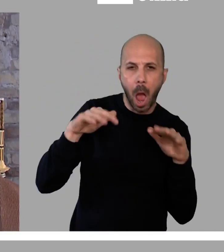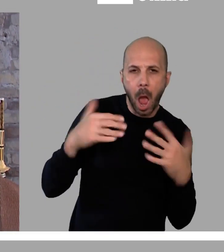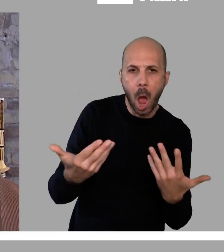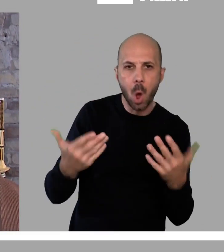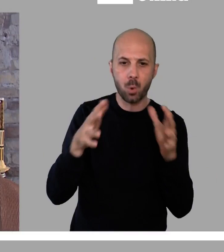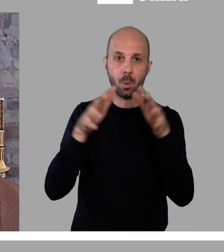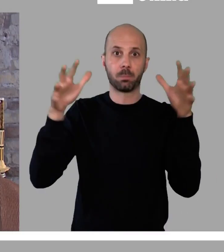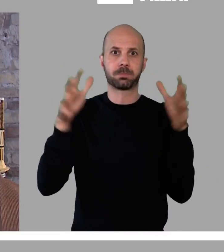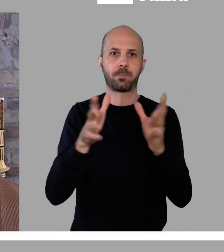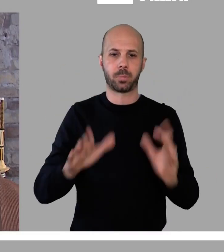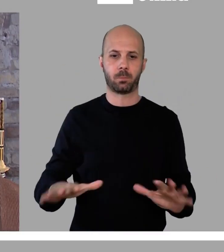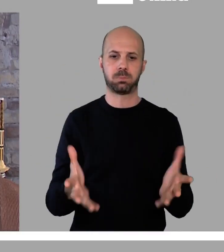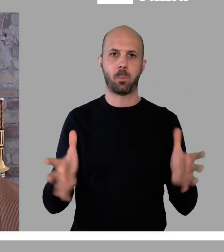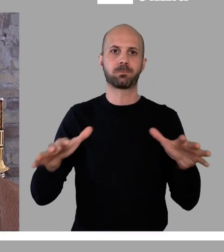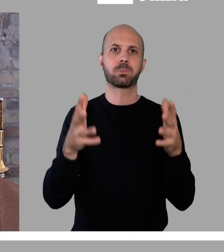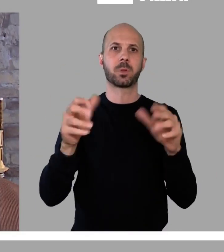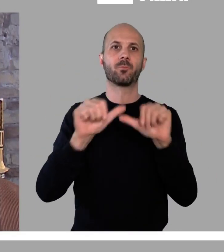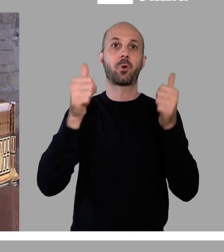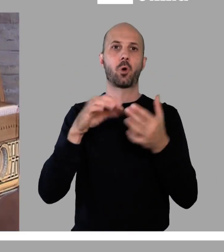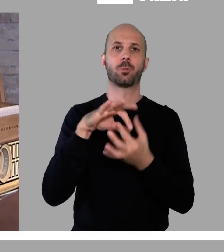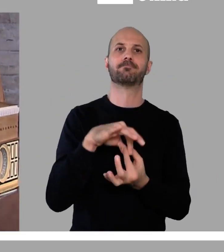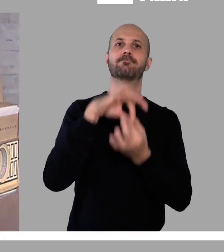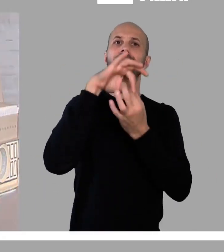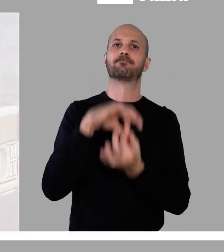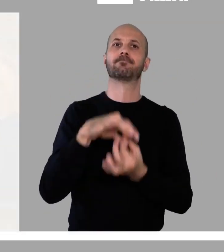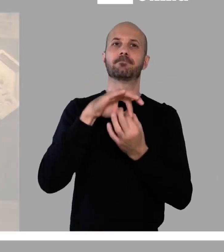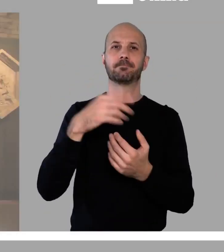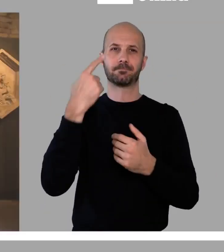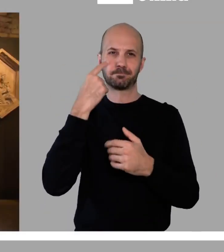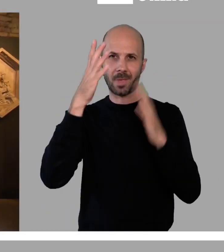the volumetric proportion between these parts.